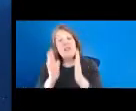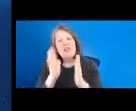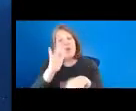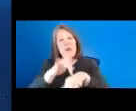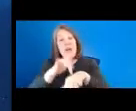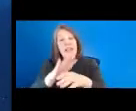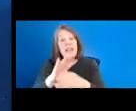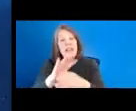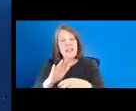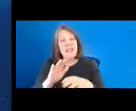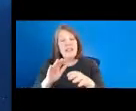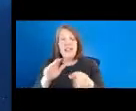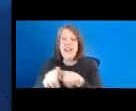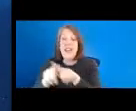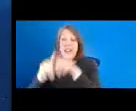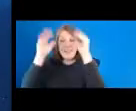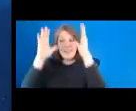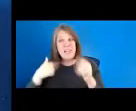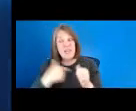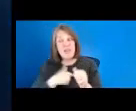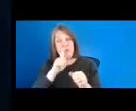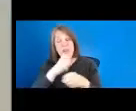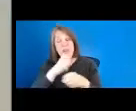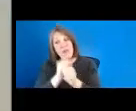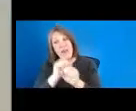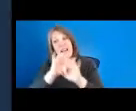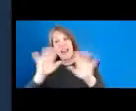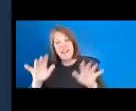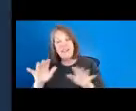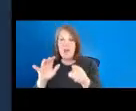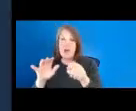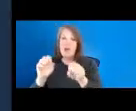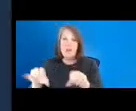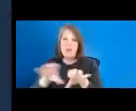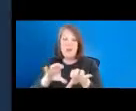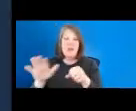16:28:55 then go full screen. 16:29:02 >> SPEAKER: I feel it's important